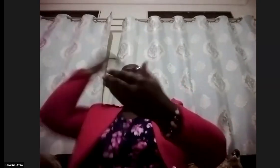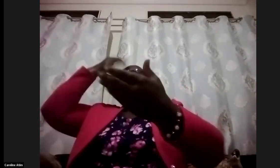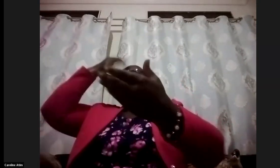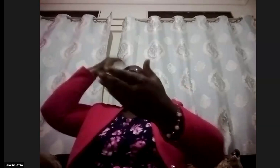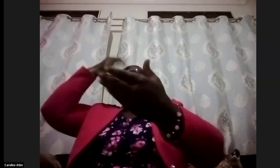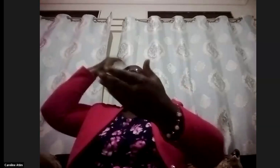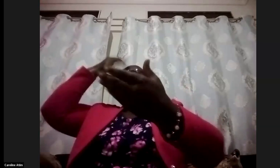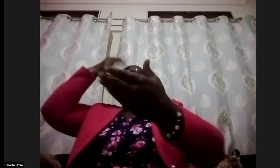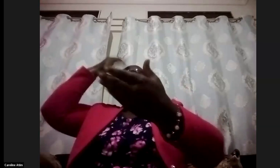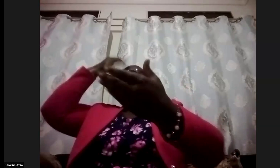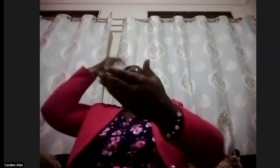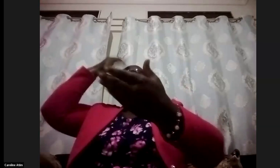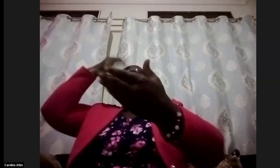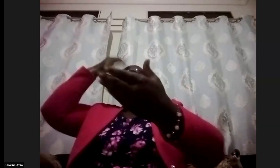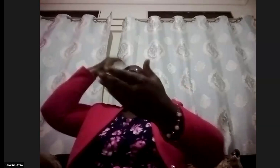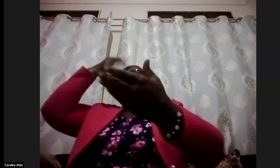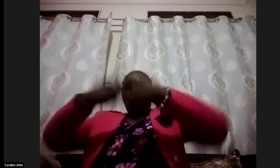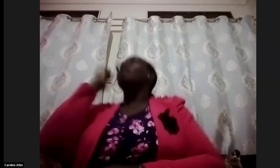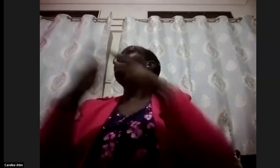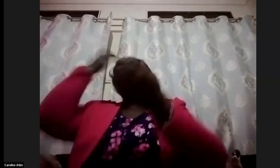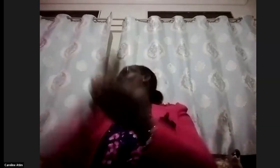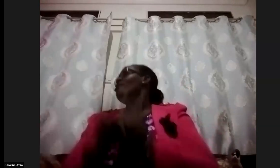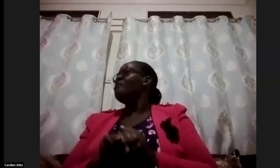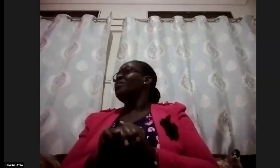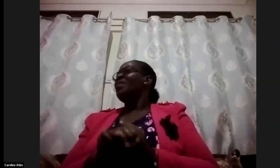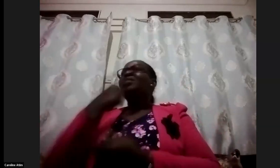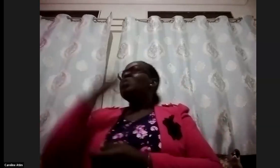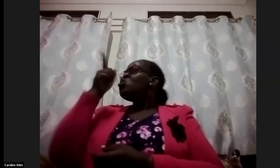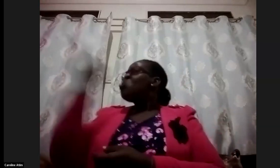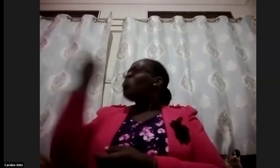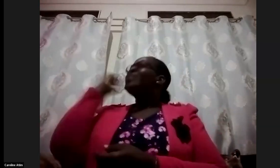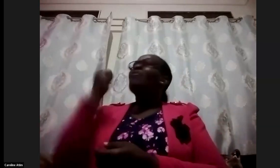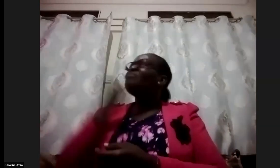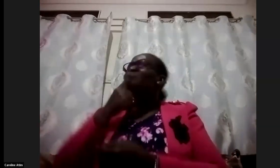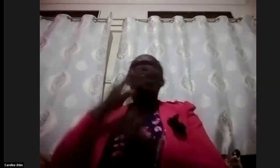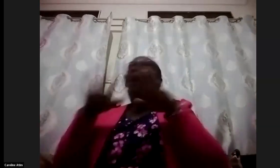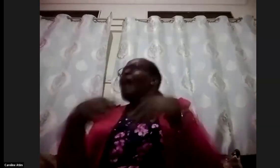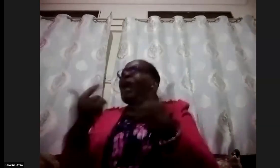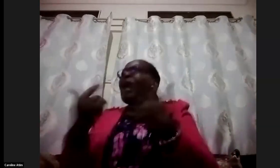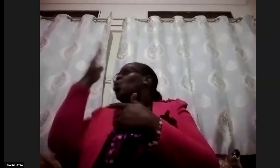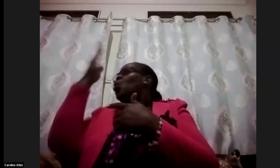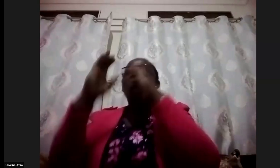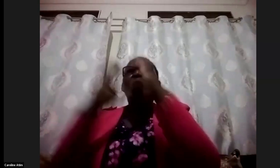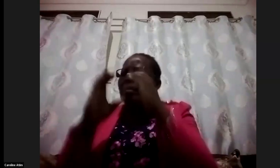immigration offices. They could not believe that we deaf refugees. They wouldn't believe it. They were saying, there's no